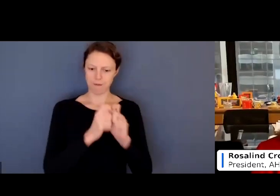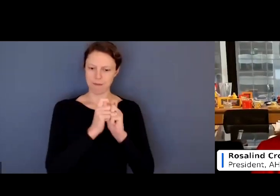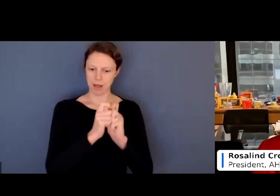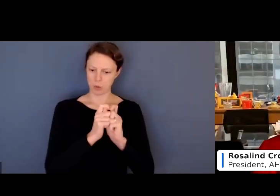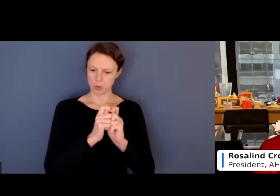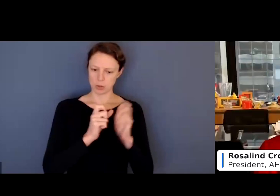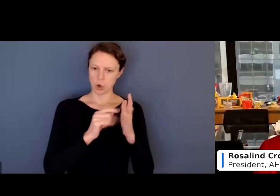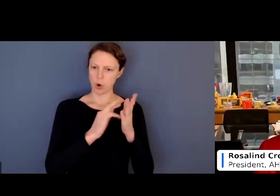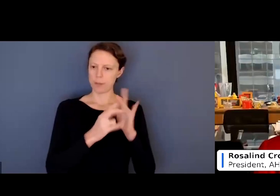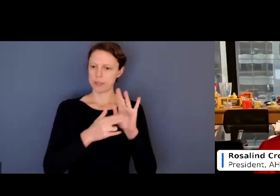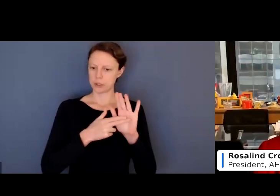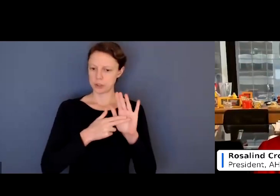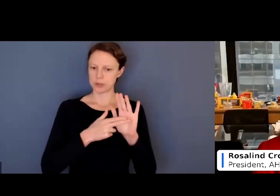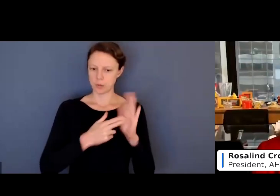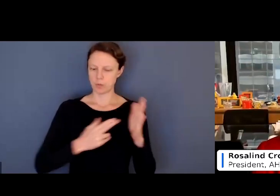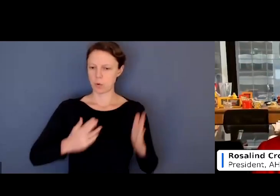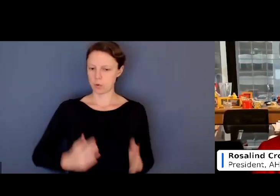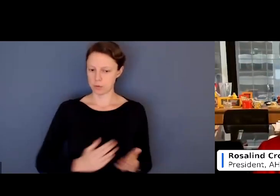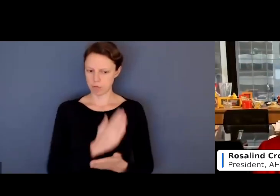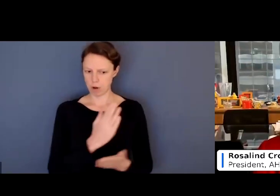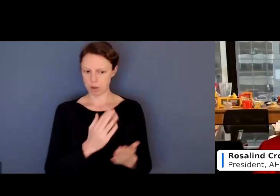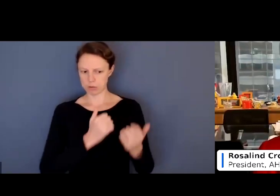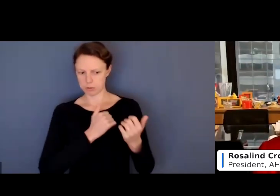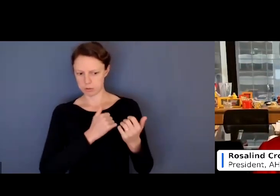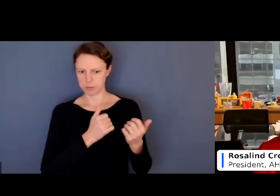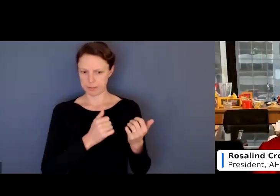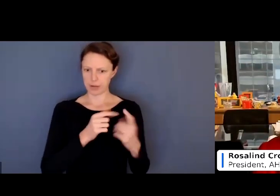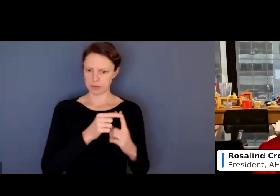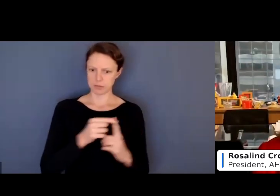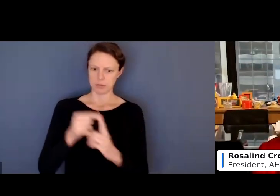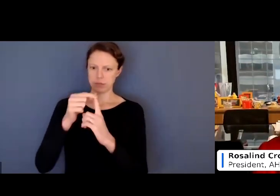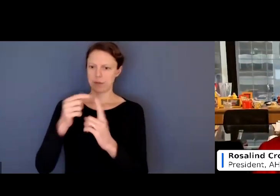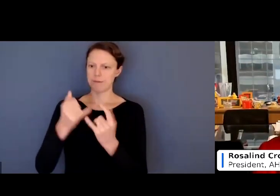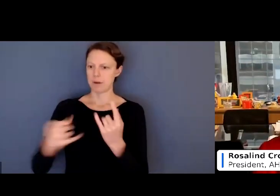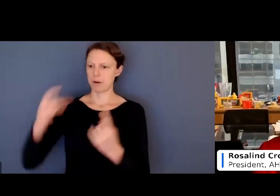And it aligns with our ongoing commitment to safeguarding the rights and dignity